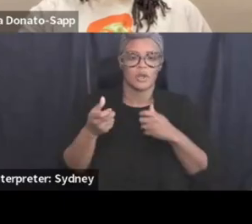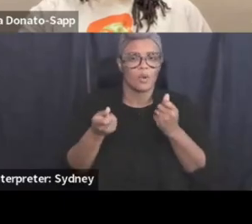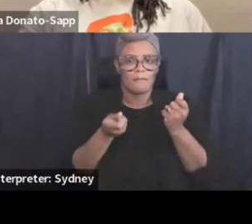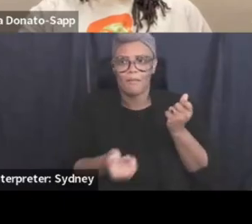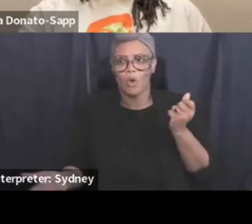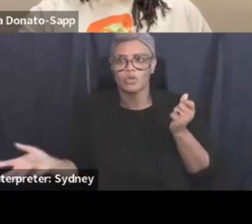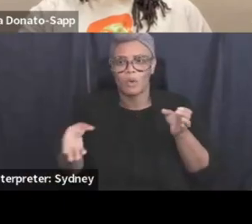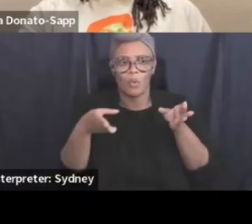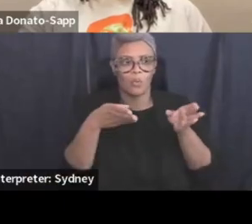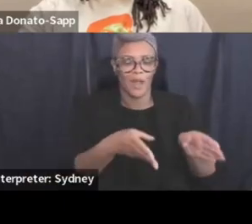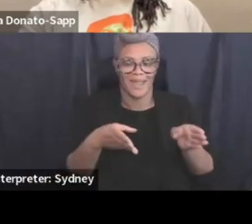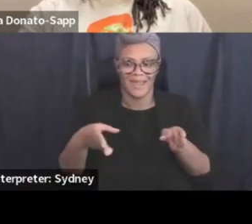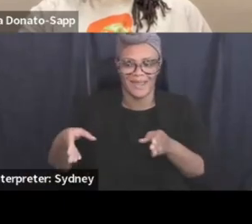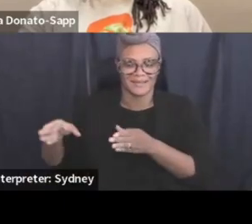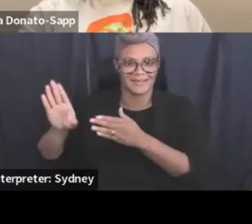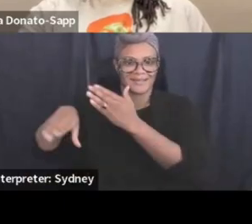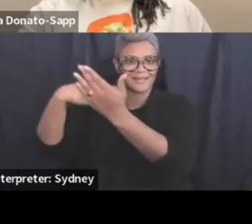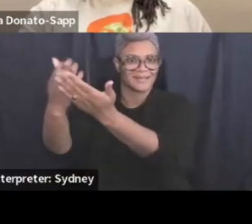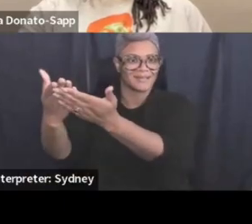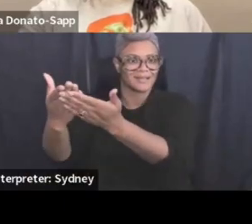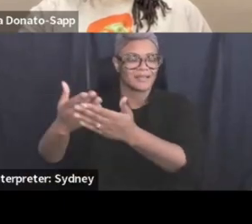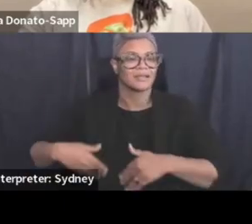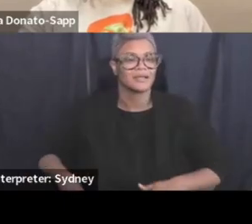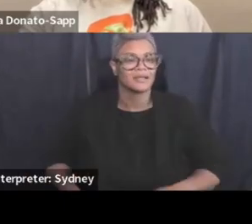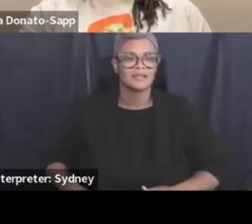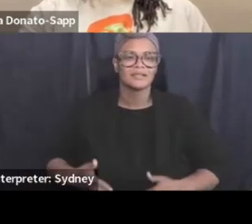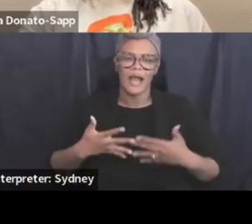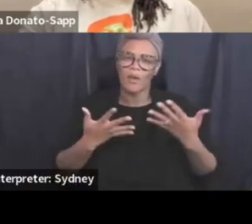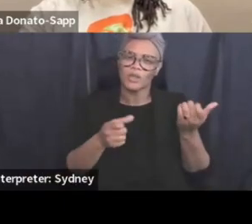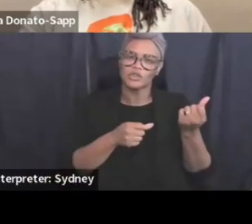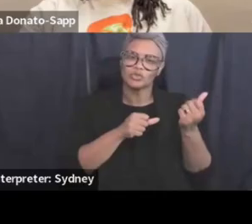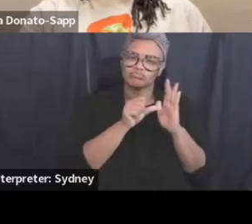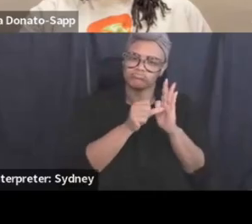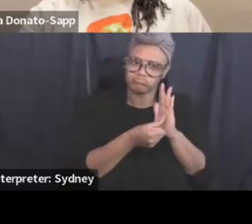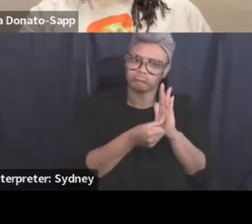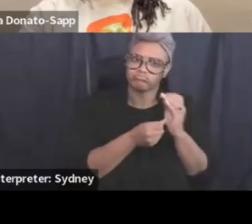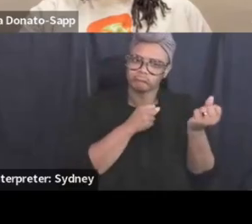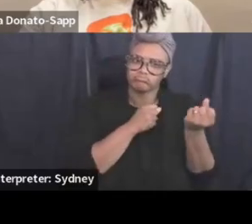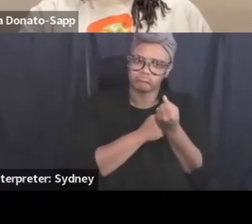I just want to uplift that. I also want to just name that as we as we start to talk